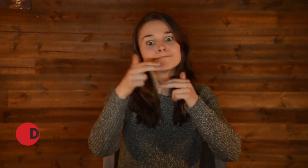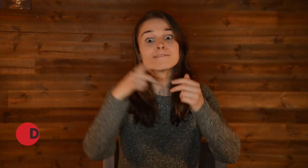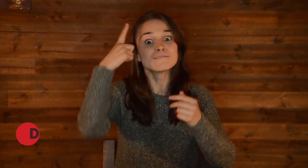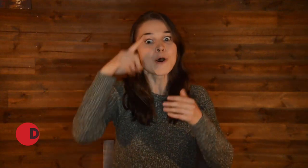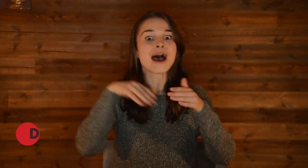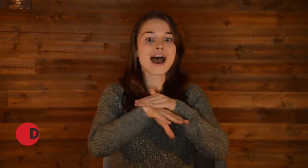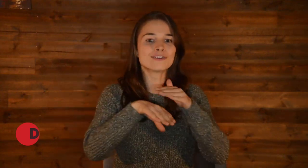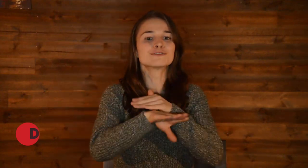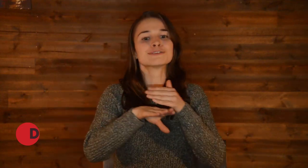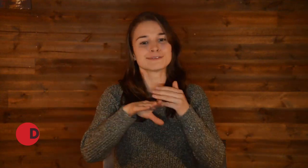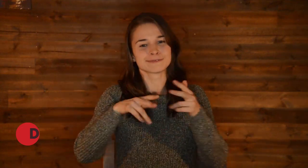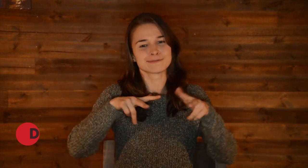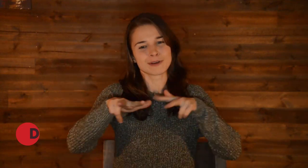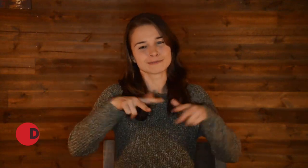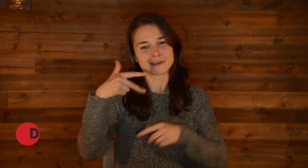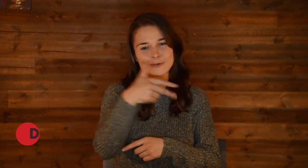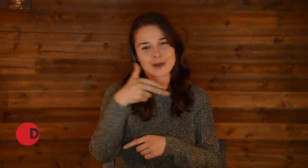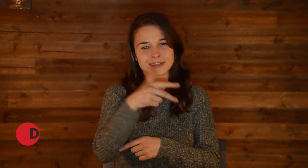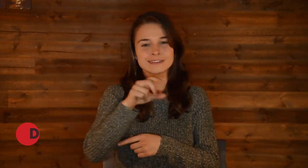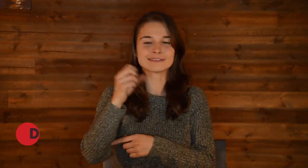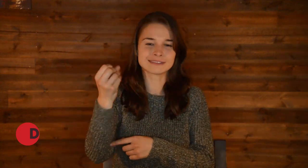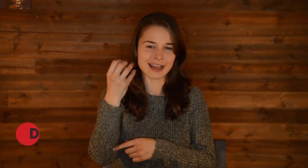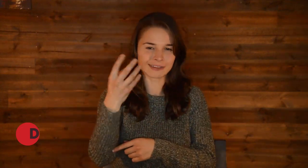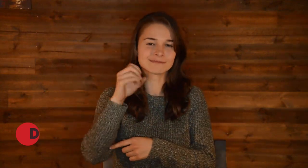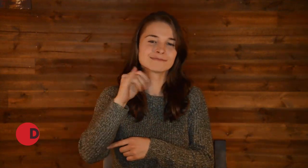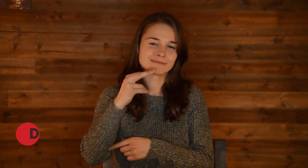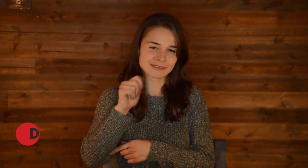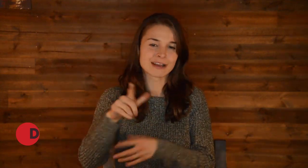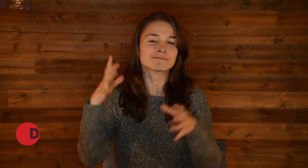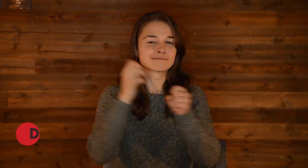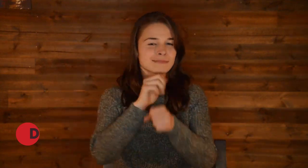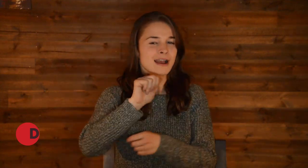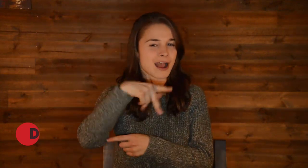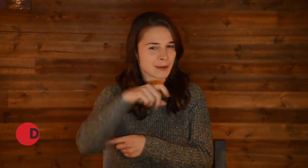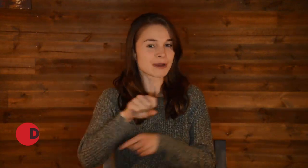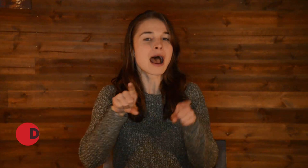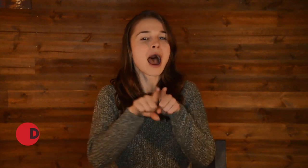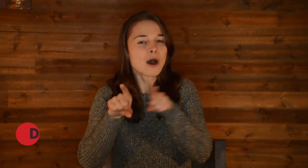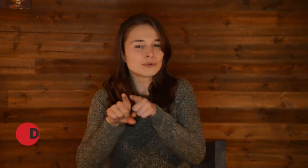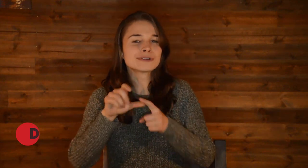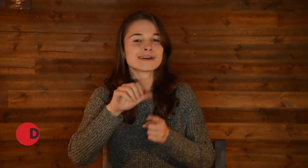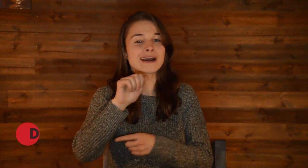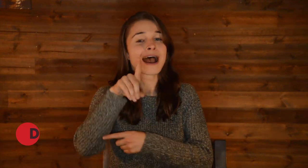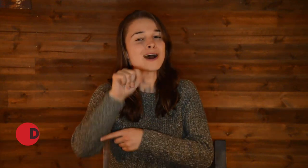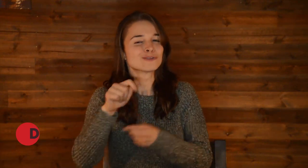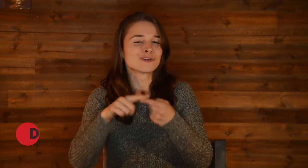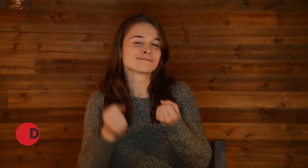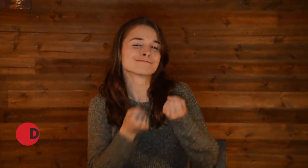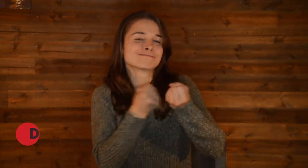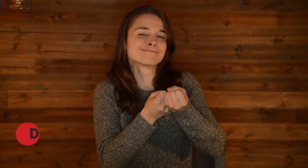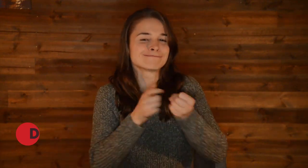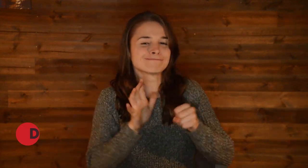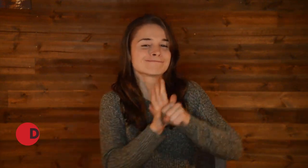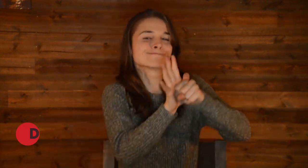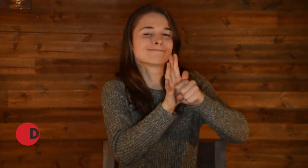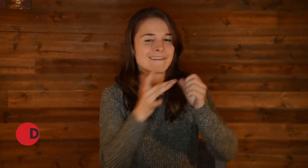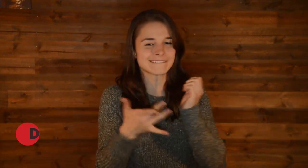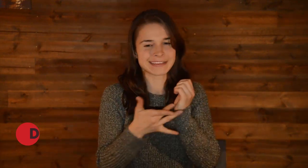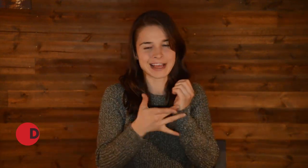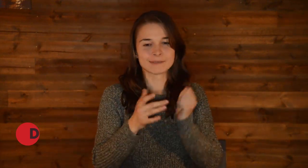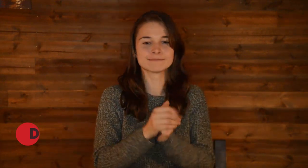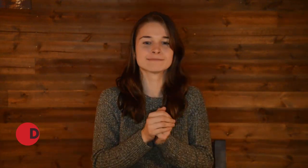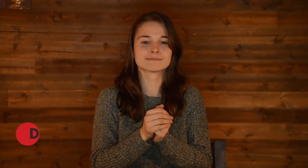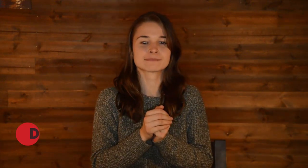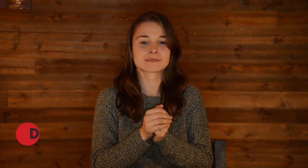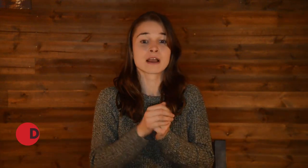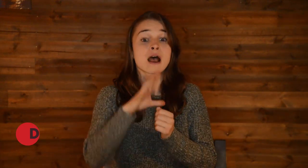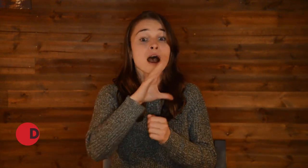pedestrian signals (APS) and ADA-compliant pedestrian technology.